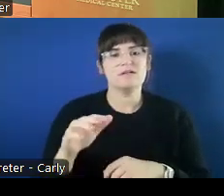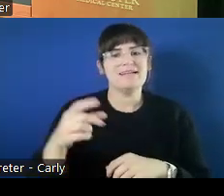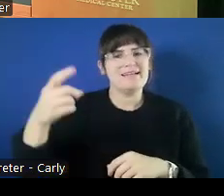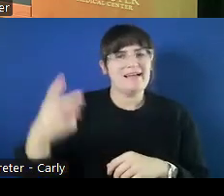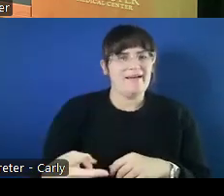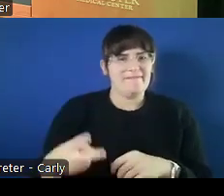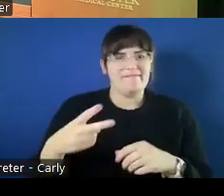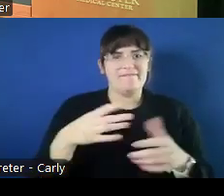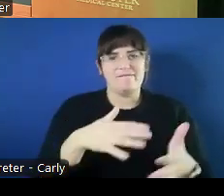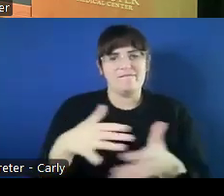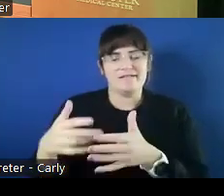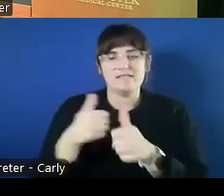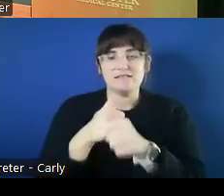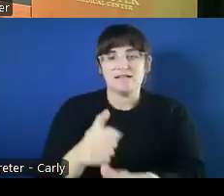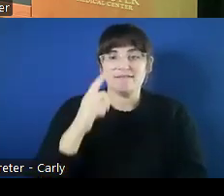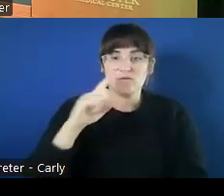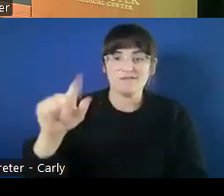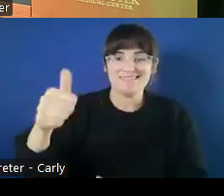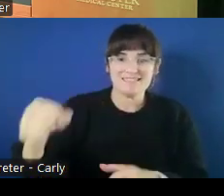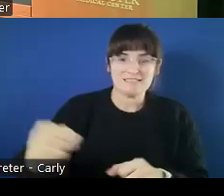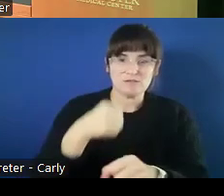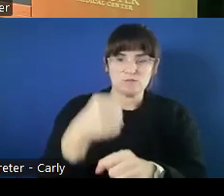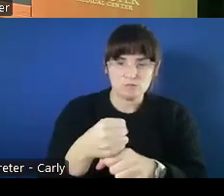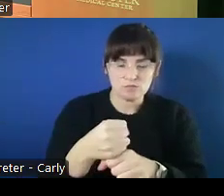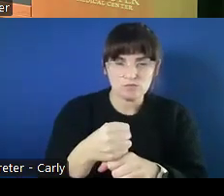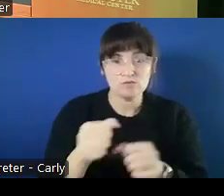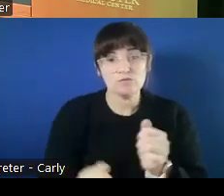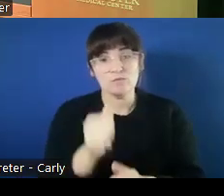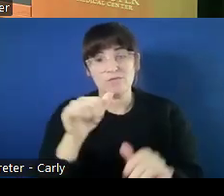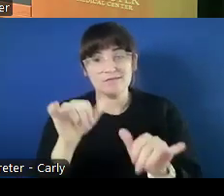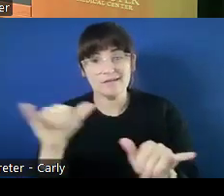followed people for over 10 years uh the most common type of well-being measured was